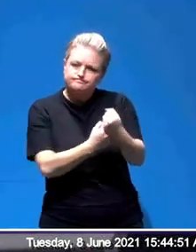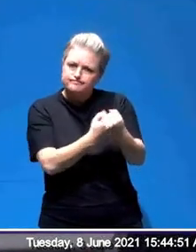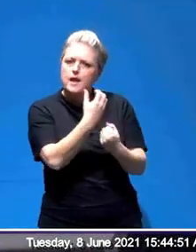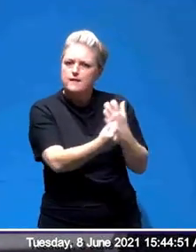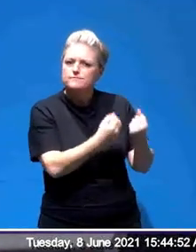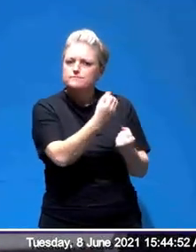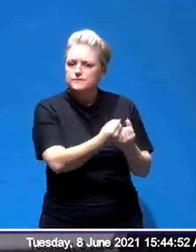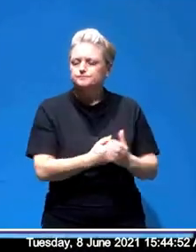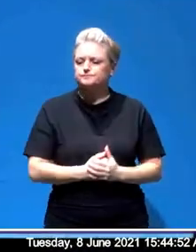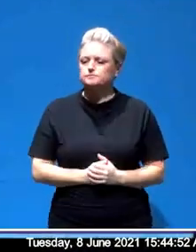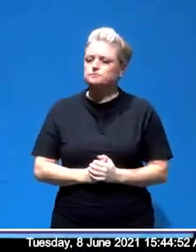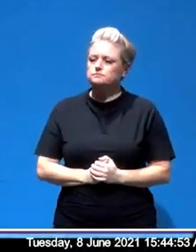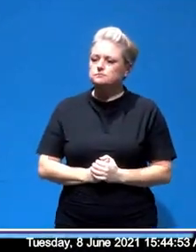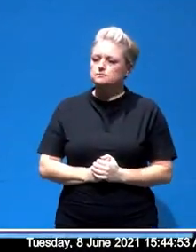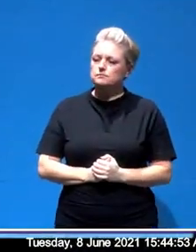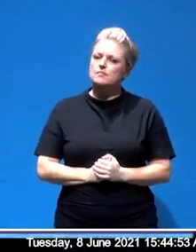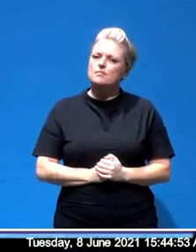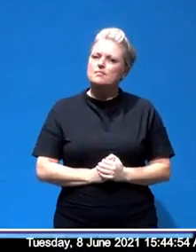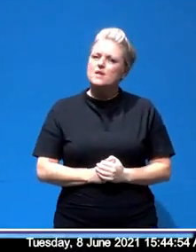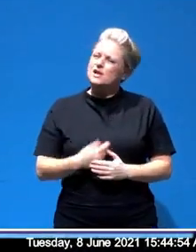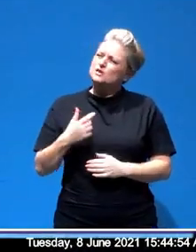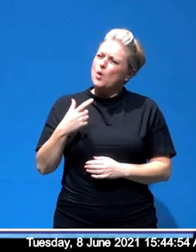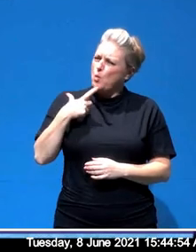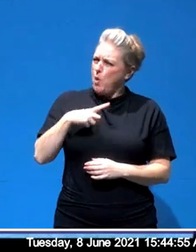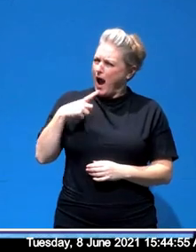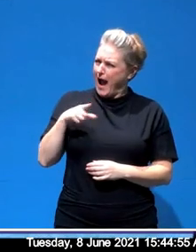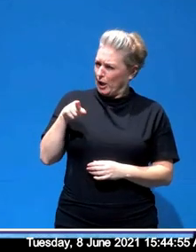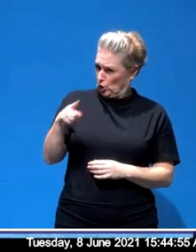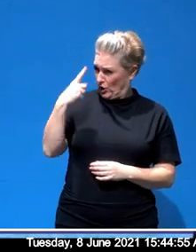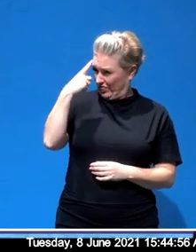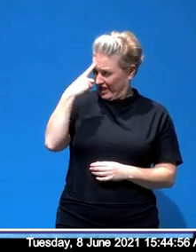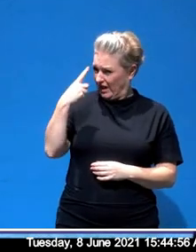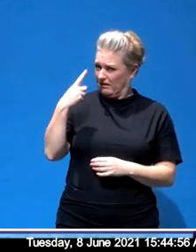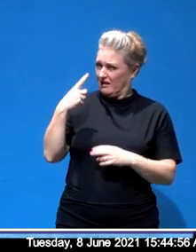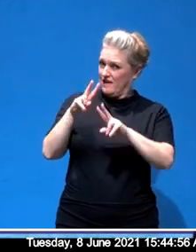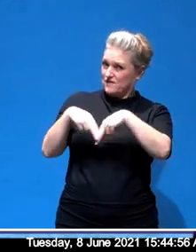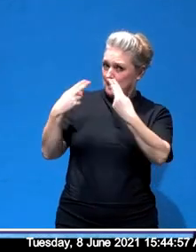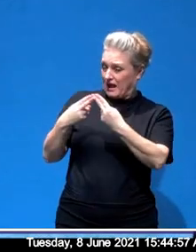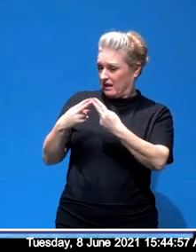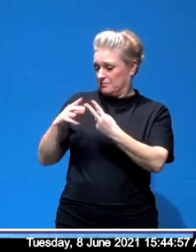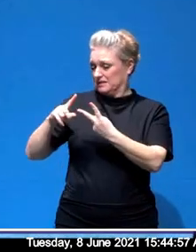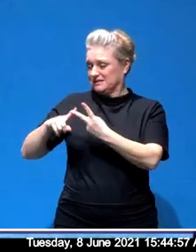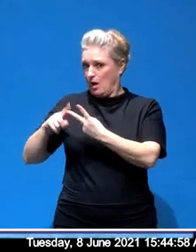Are you able to volunteer a view as to why there might have been differential treatment between those two cases, why one was supported in that